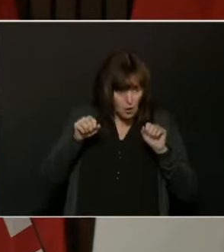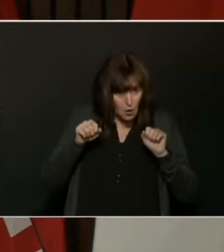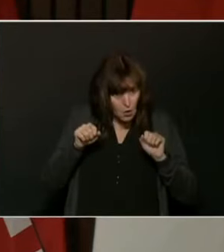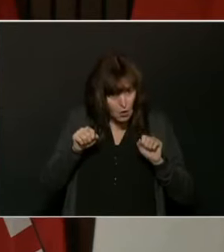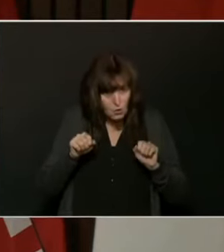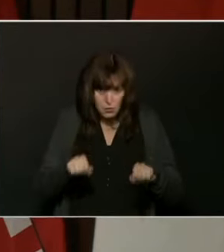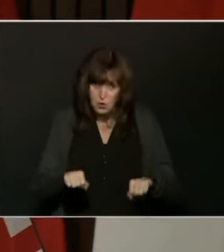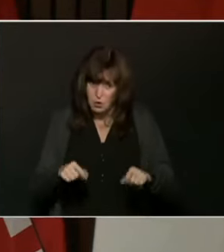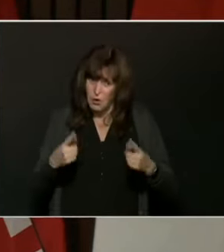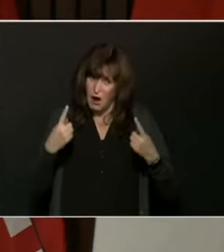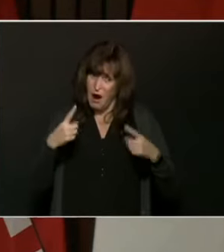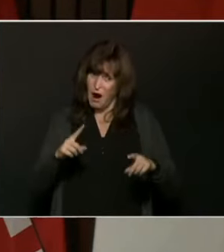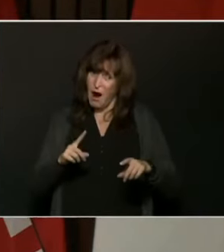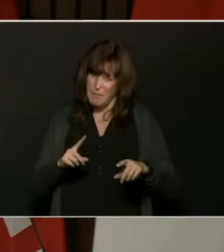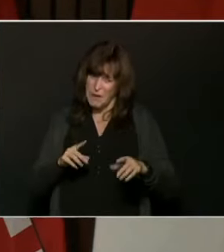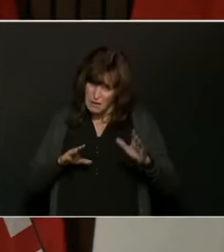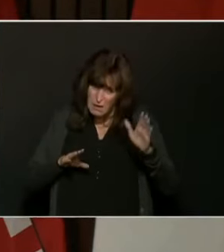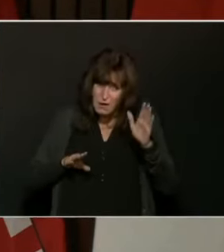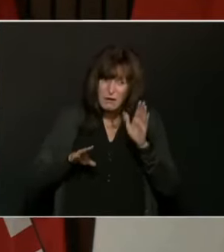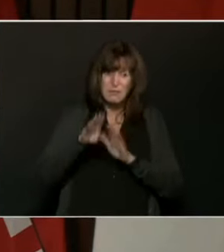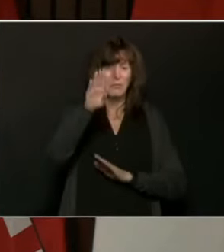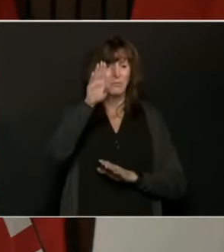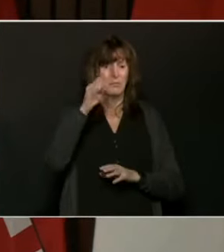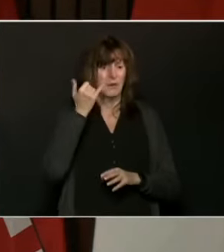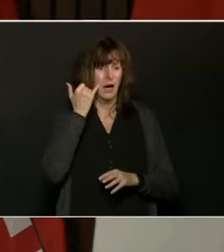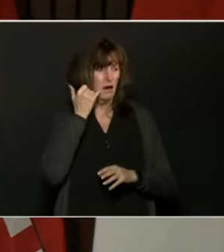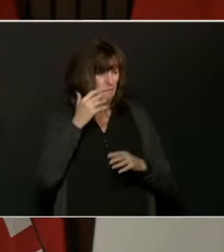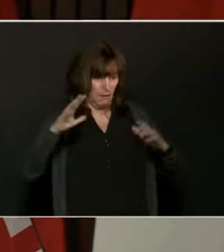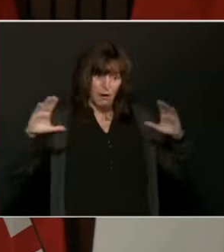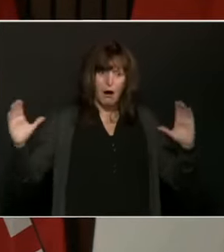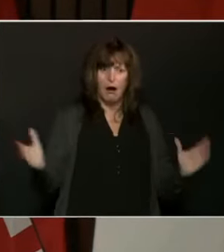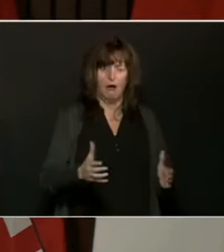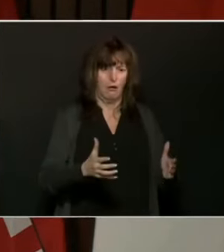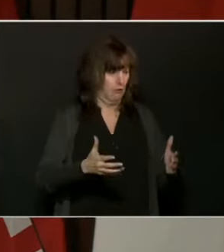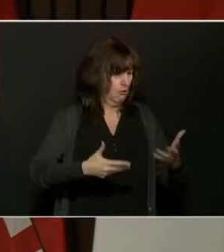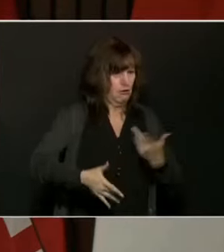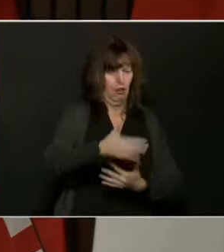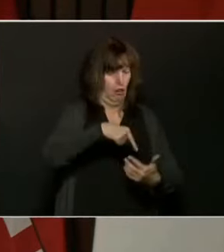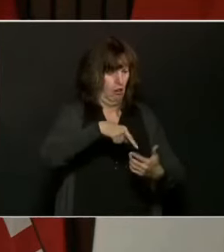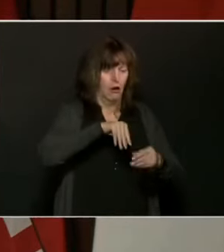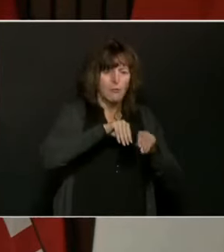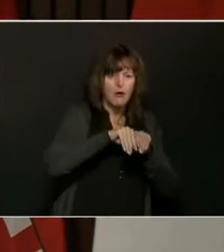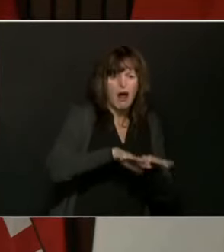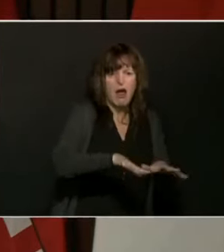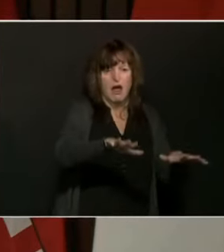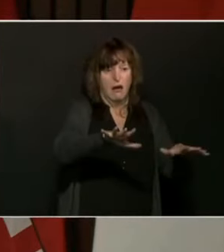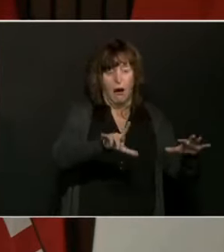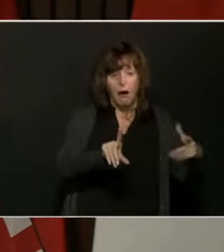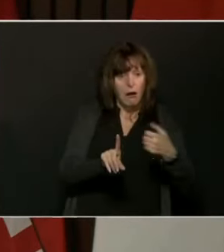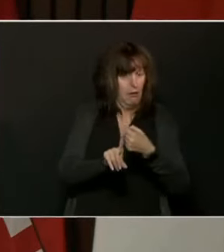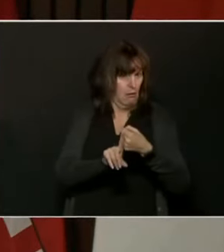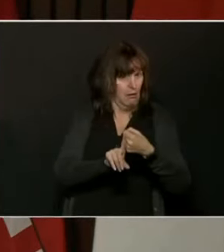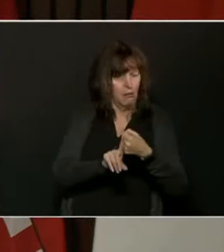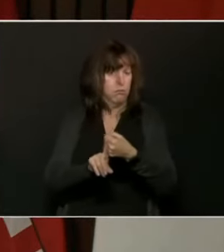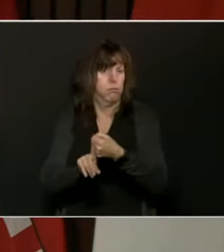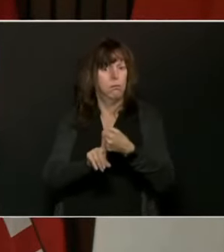IS IN PLACE NOW. BUT THEY CAN CONTINUE, IF YOU